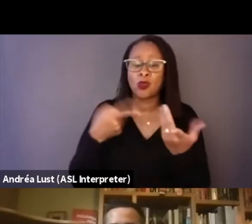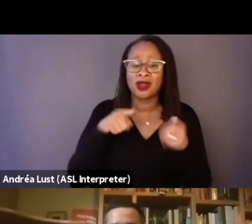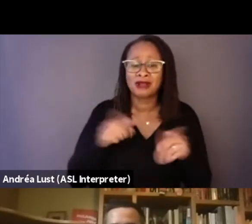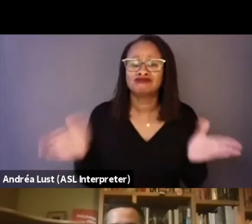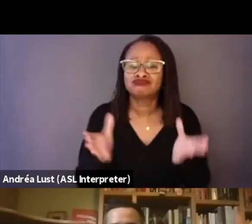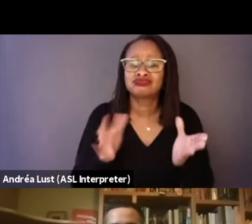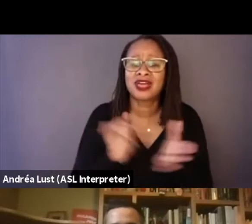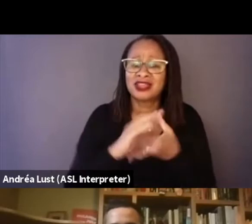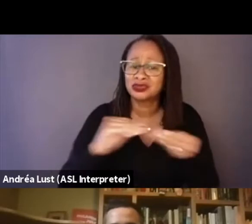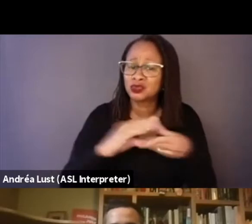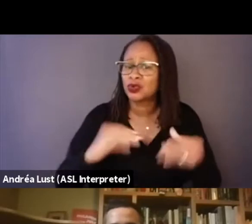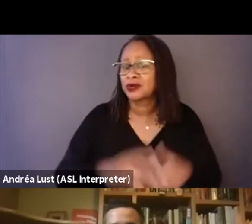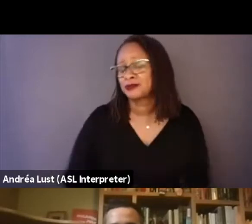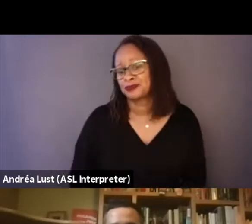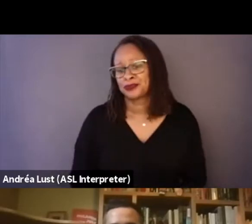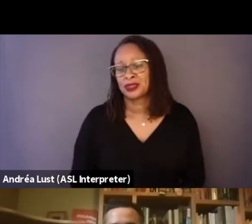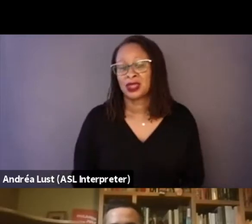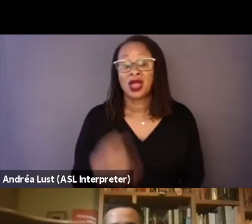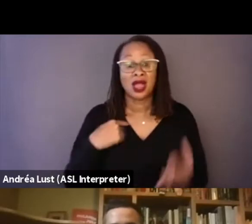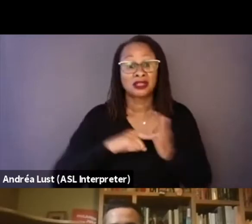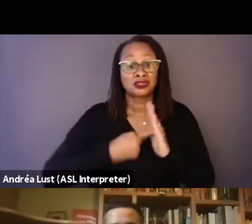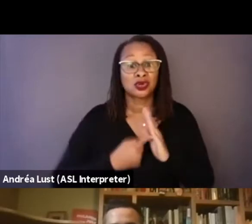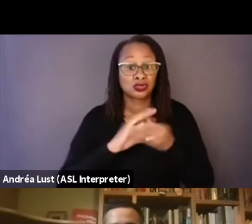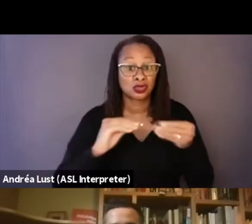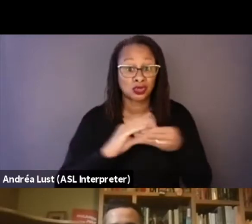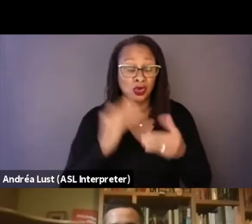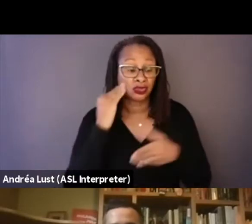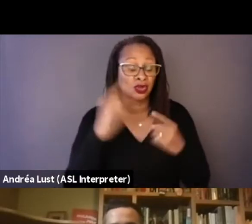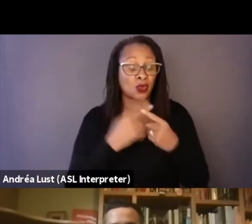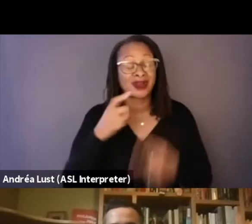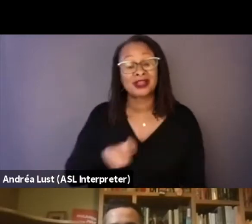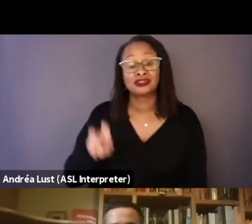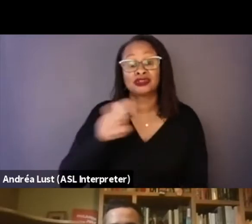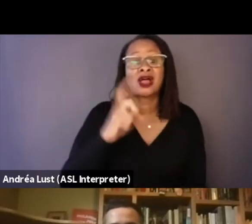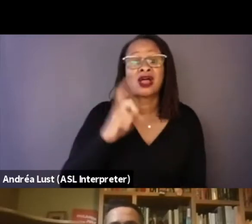Well, I began to know the story when I traveled for Kampala,